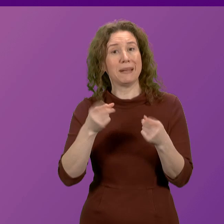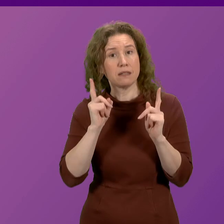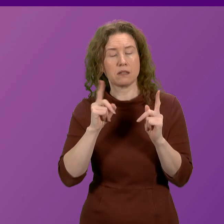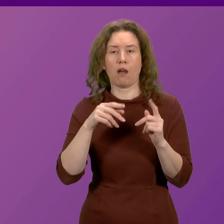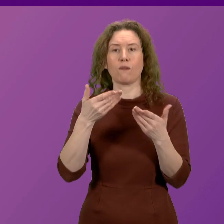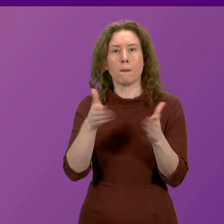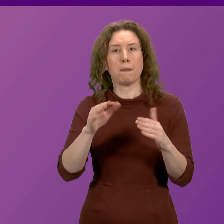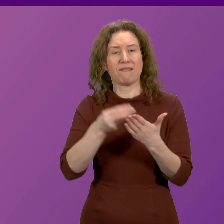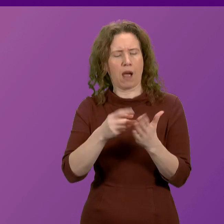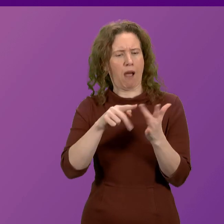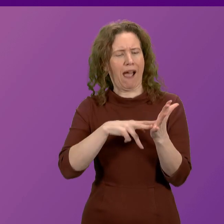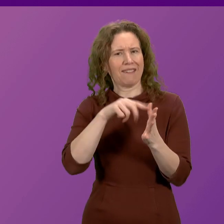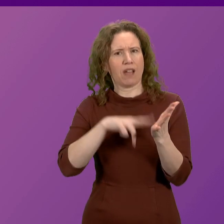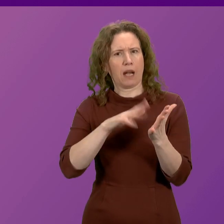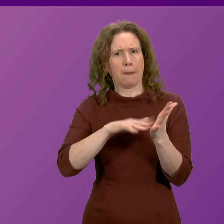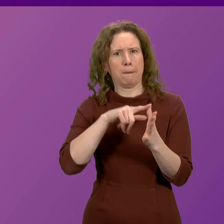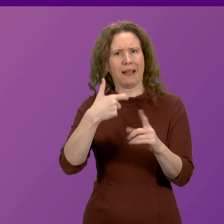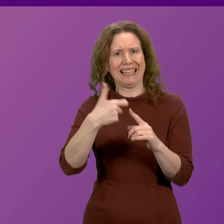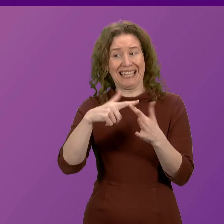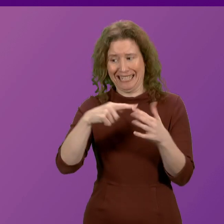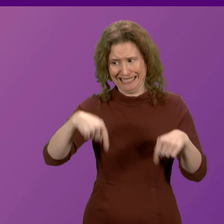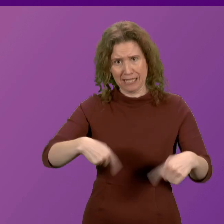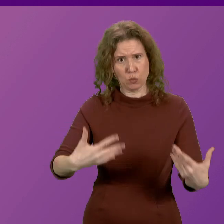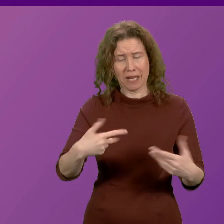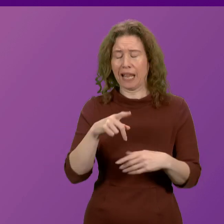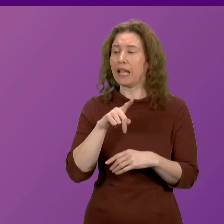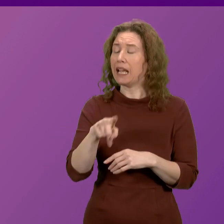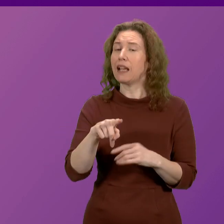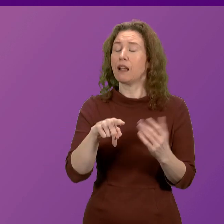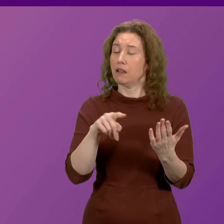who is sitting in the chamber, was referenced by the Cabinet Secretary for Finance and Local